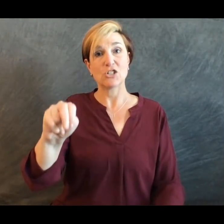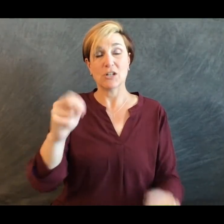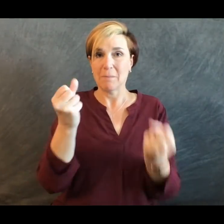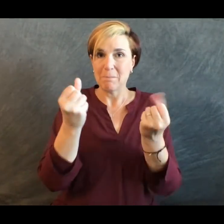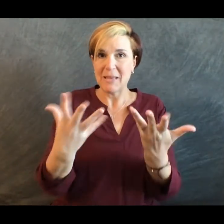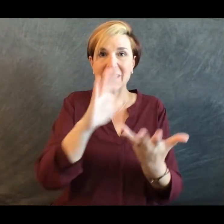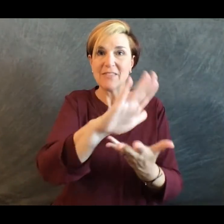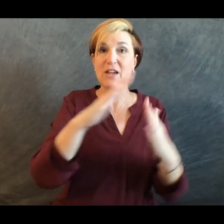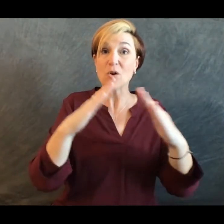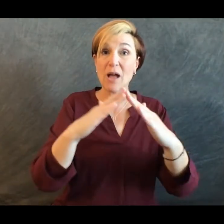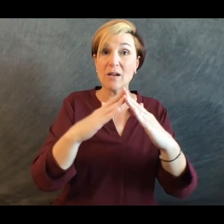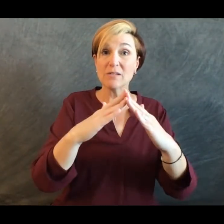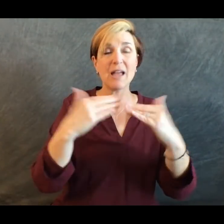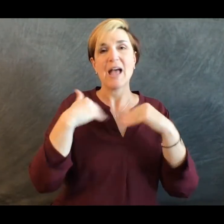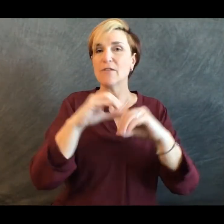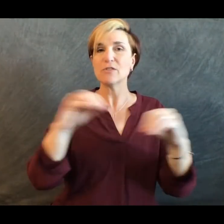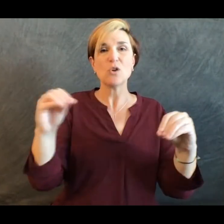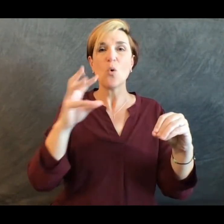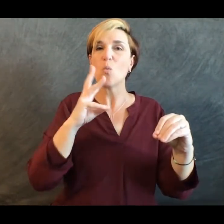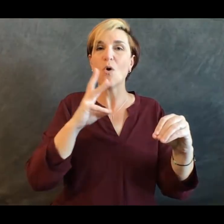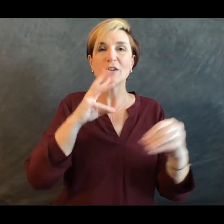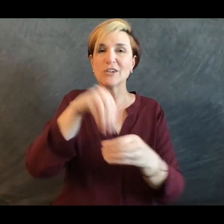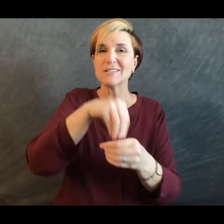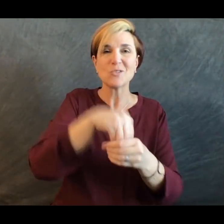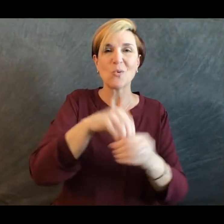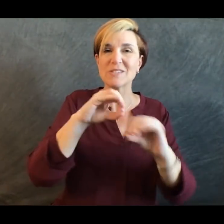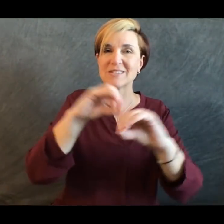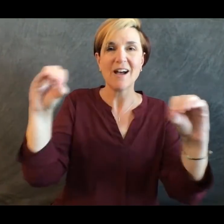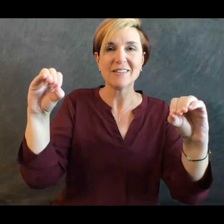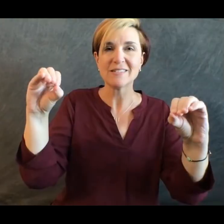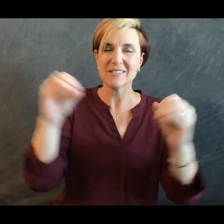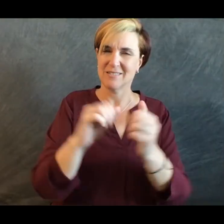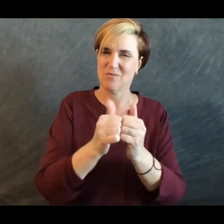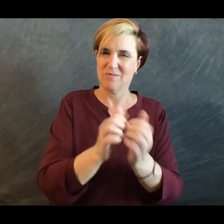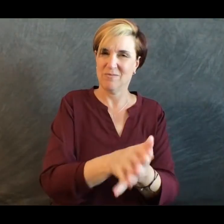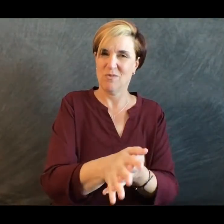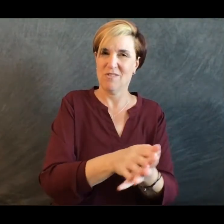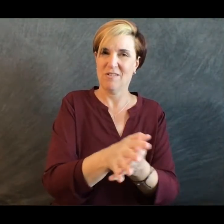experienced both more likely exposure to Cove in nineteen and increase